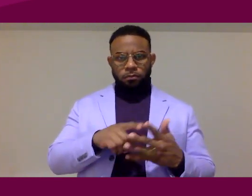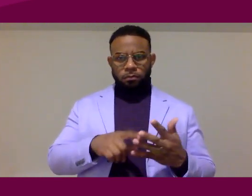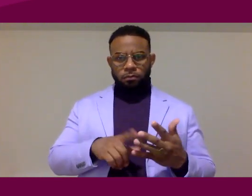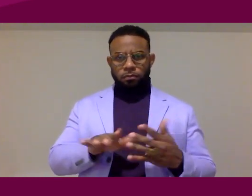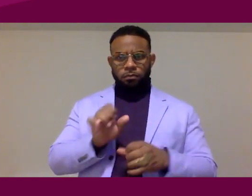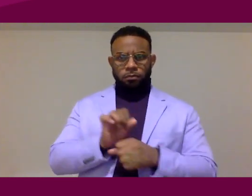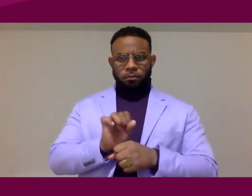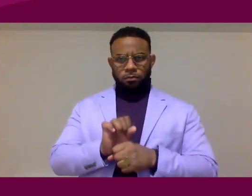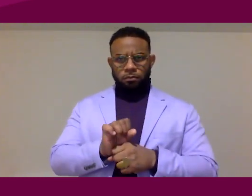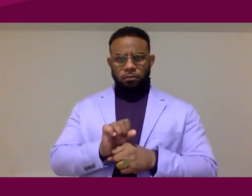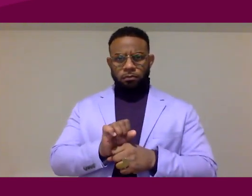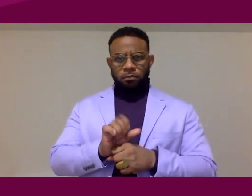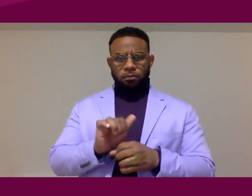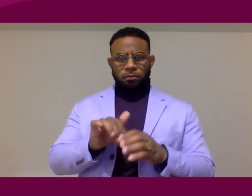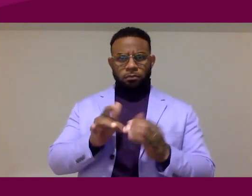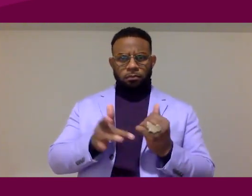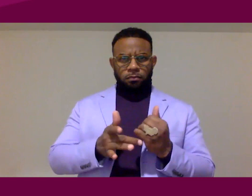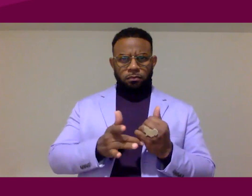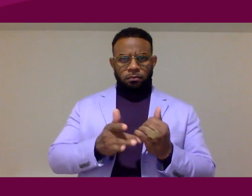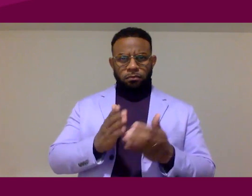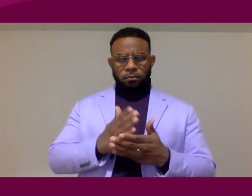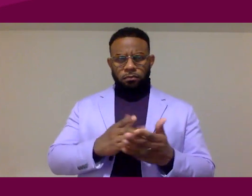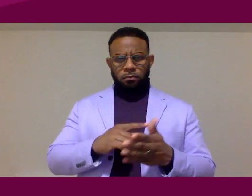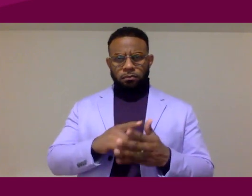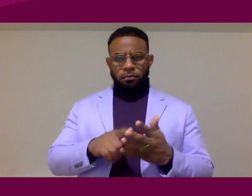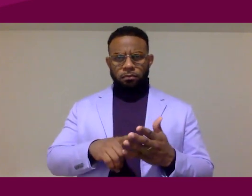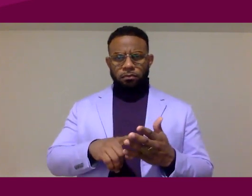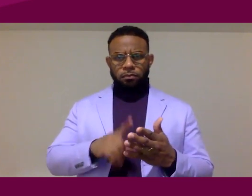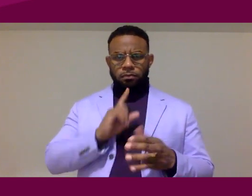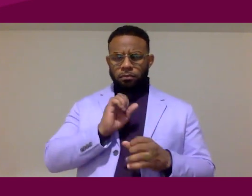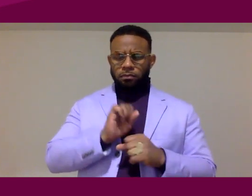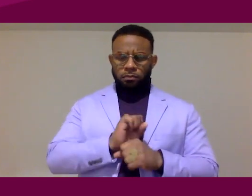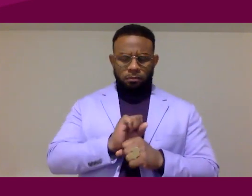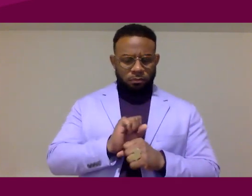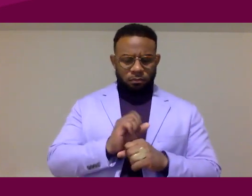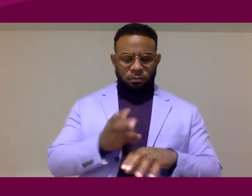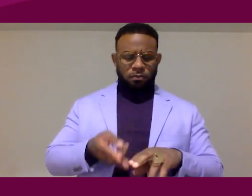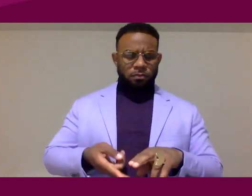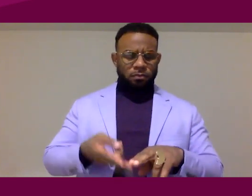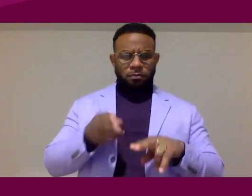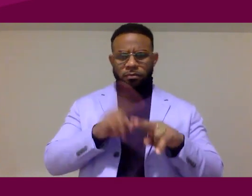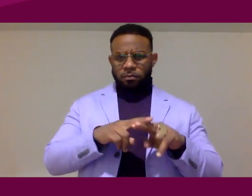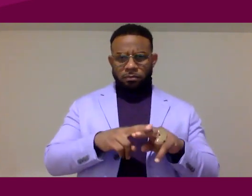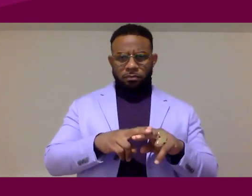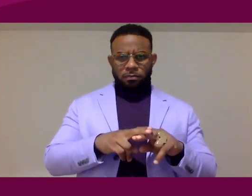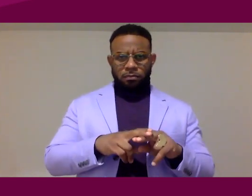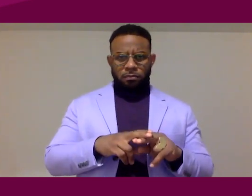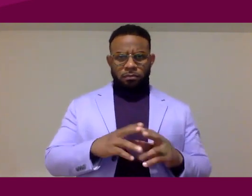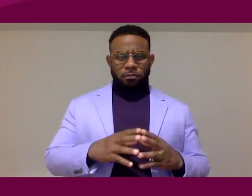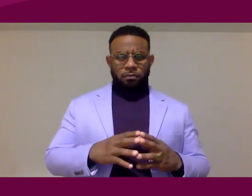work in the technology sector has definitely increased.